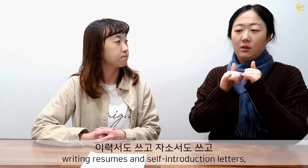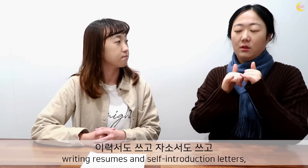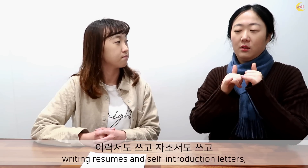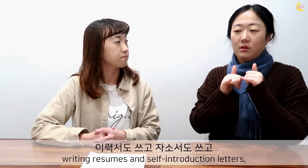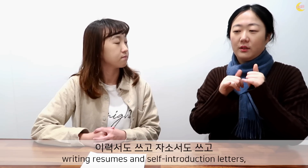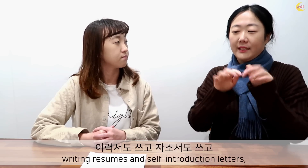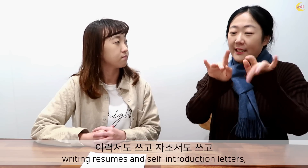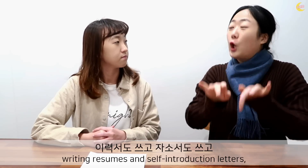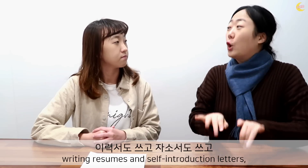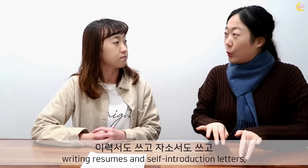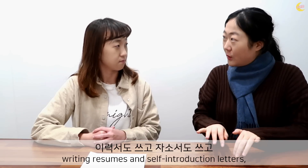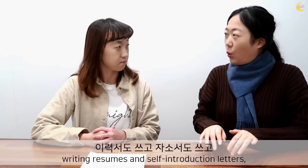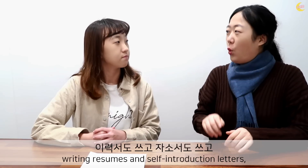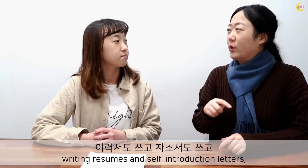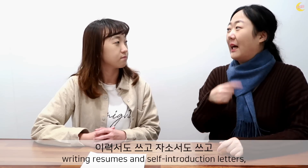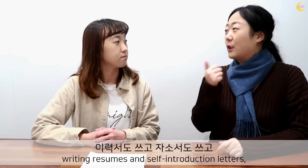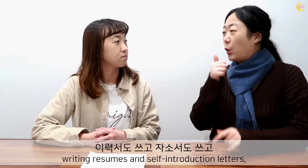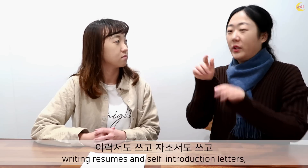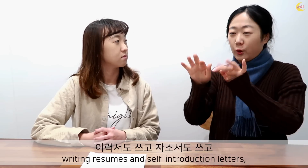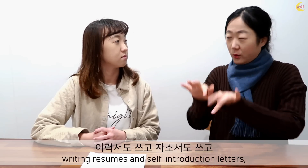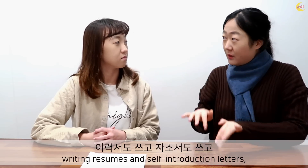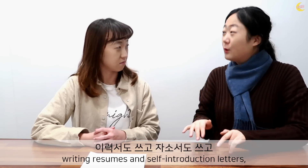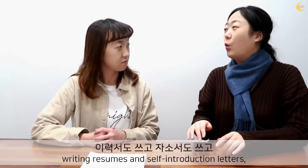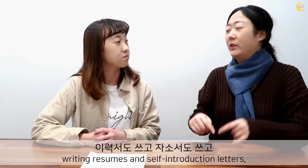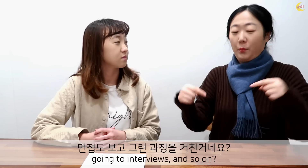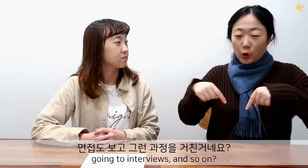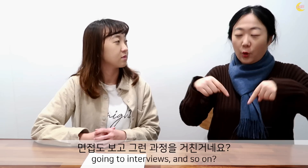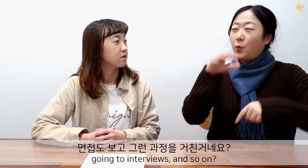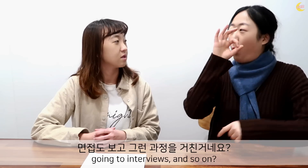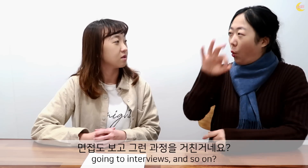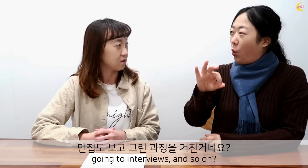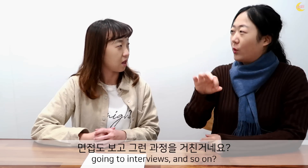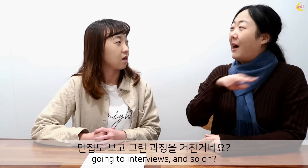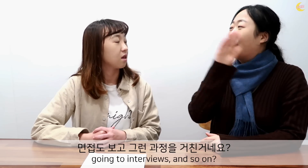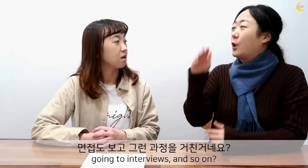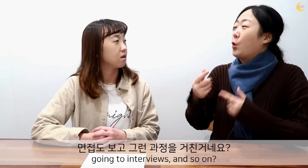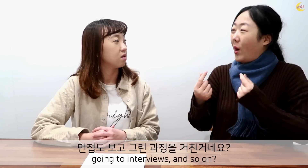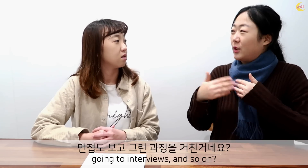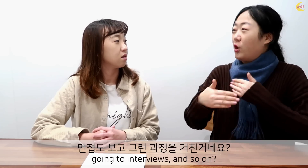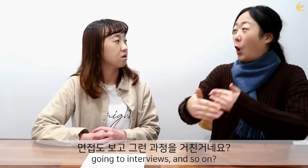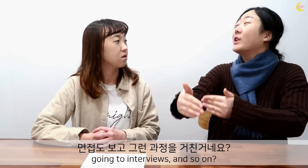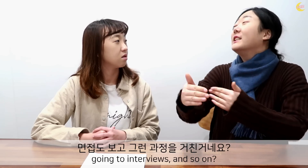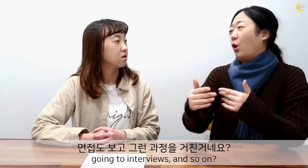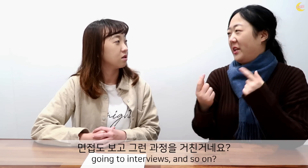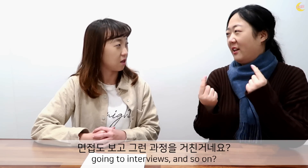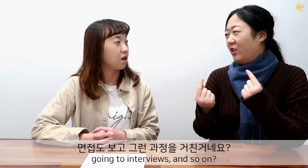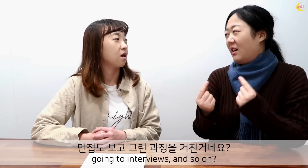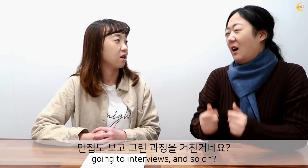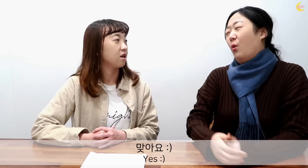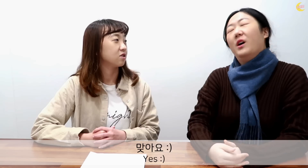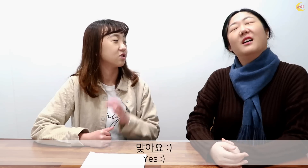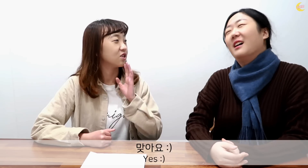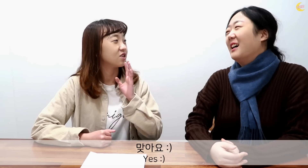writing resumes and self-introduction letters, going to interviews, and so on?